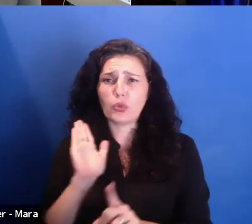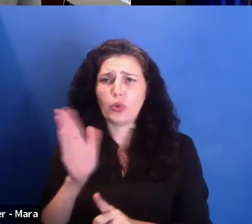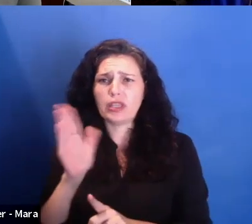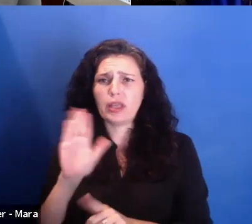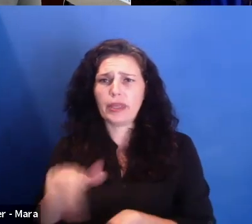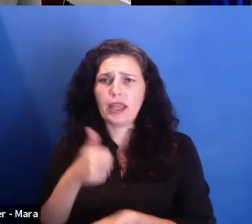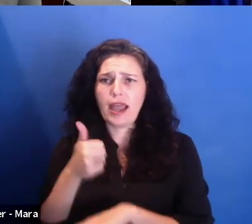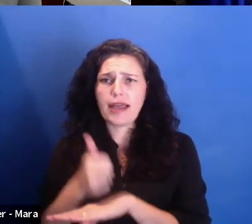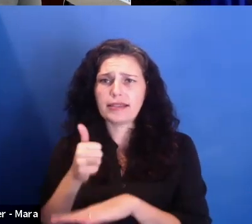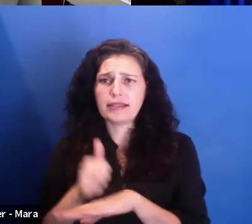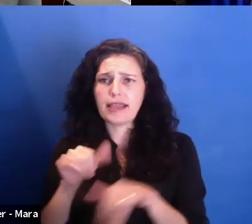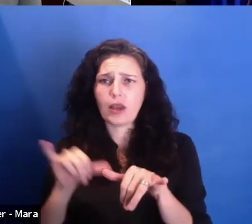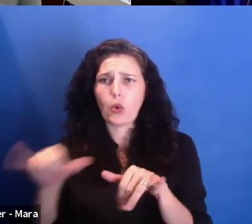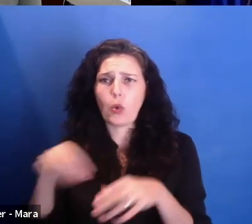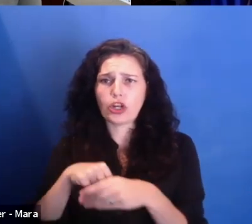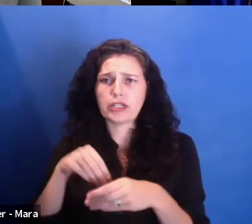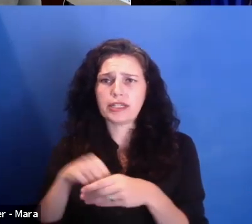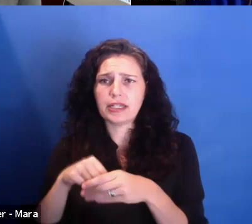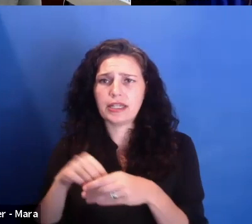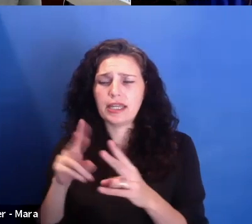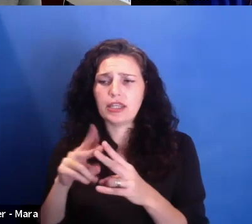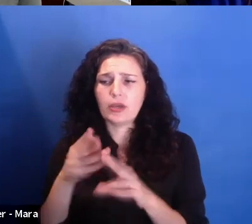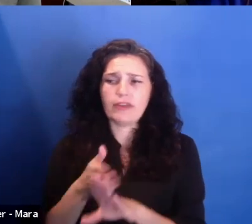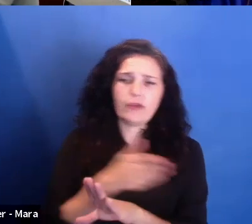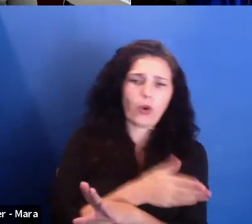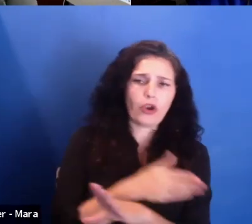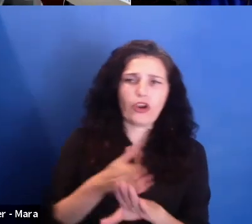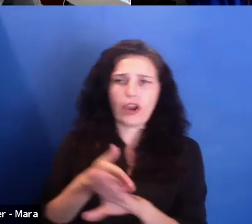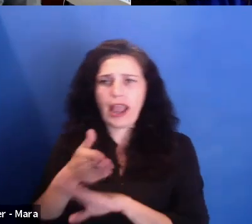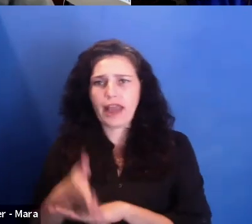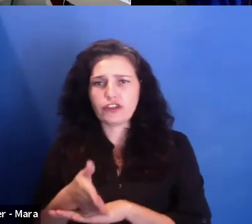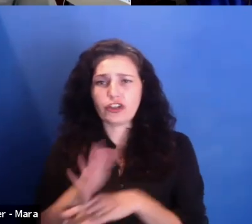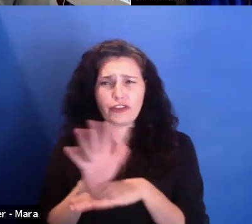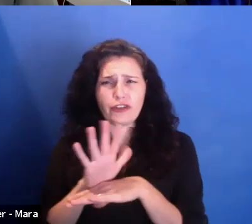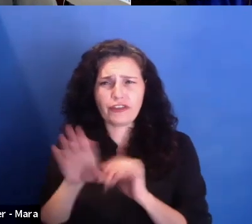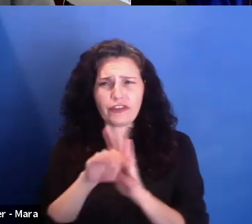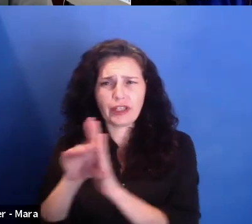before or after filming? Can you talk a little bit about that? Sure, so these safety protocols,